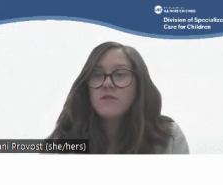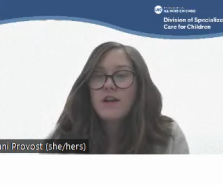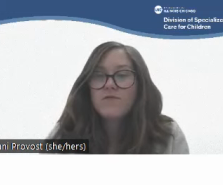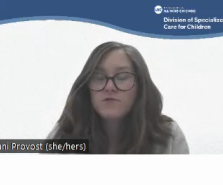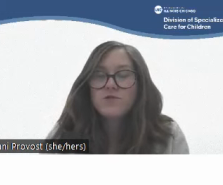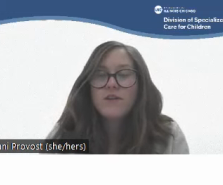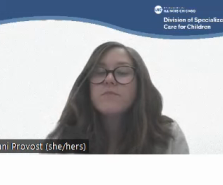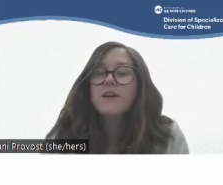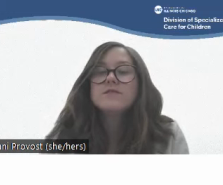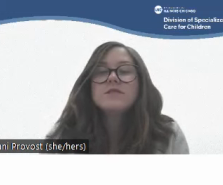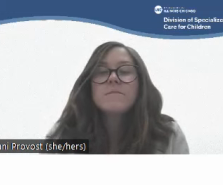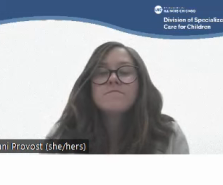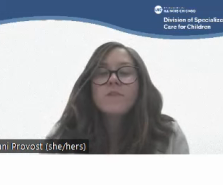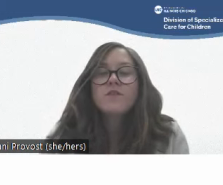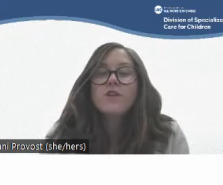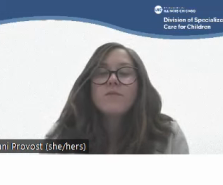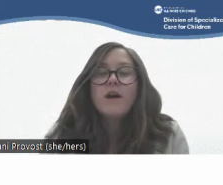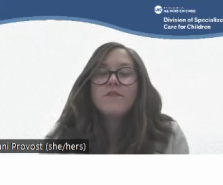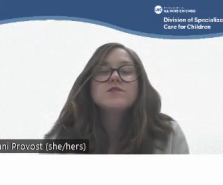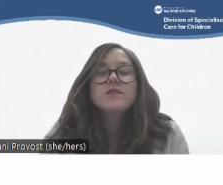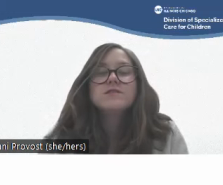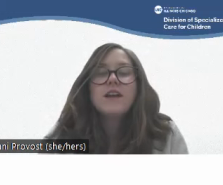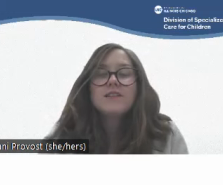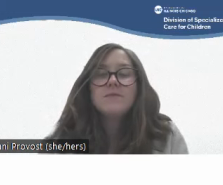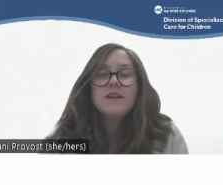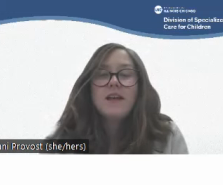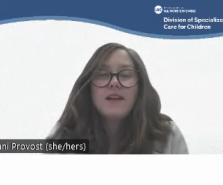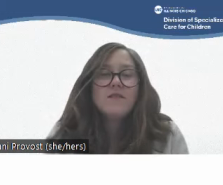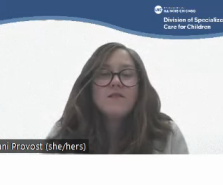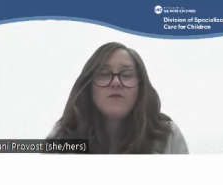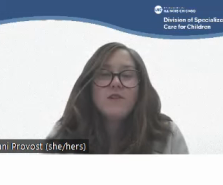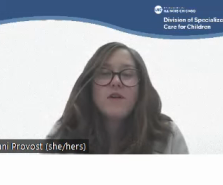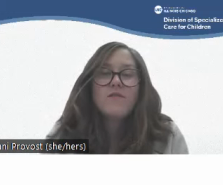child could have those two health plans you could have private insurance and Medicaid you could have